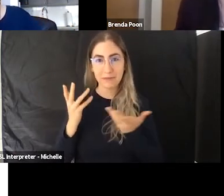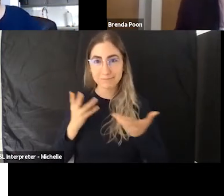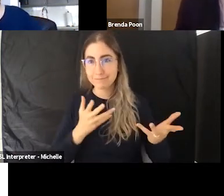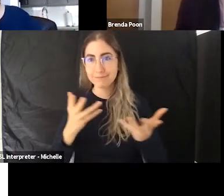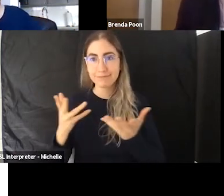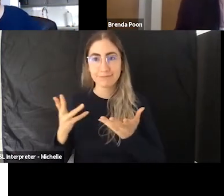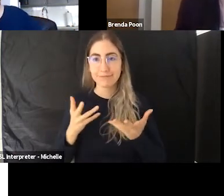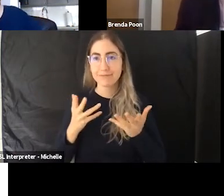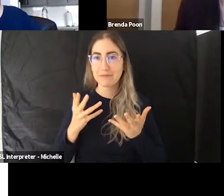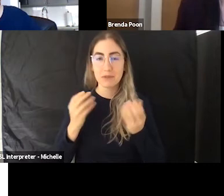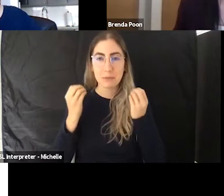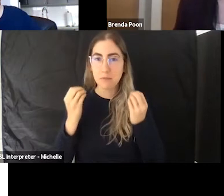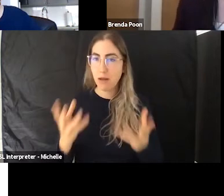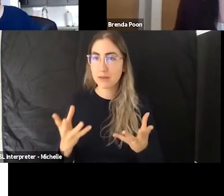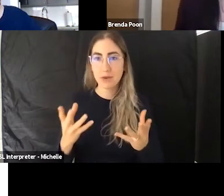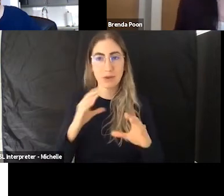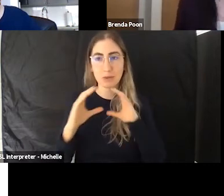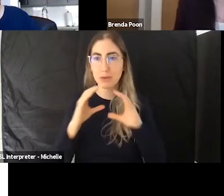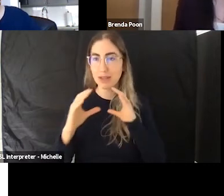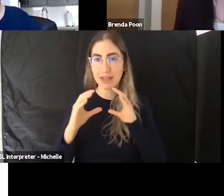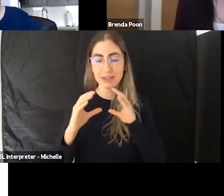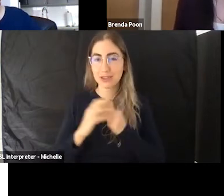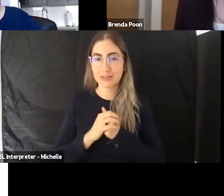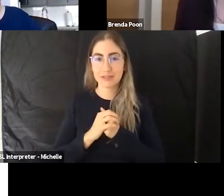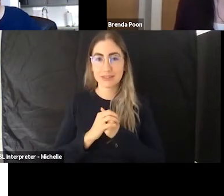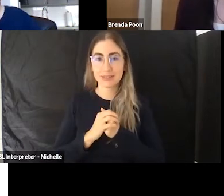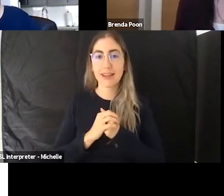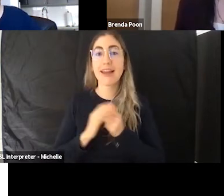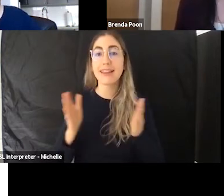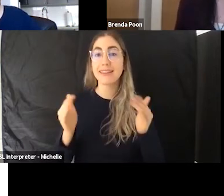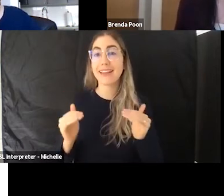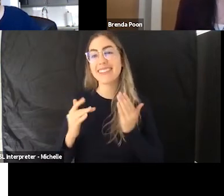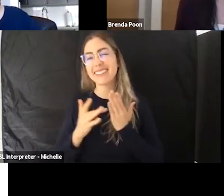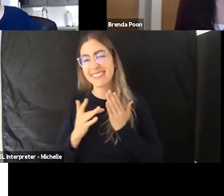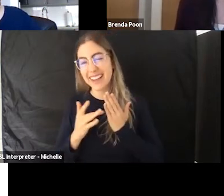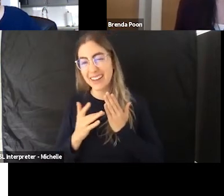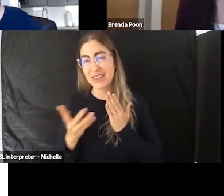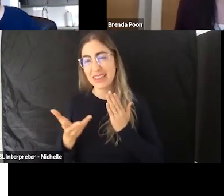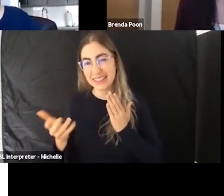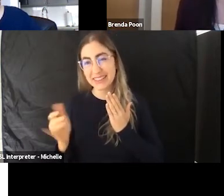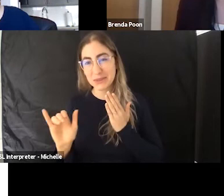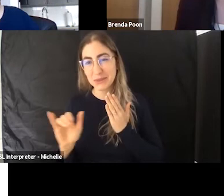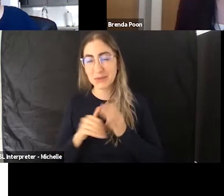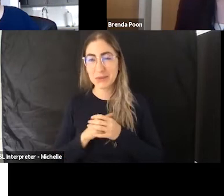? AND THEN THERE'S THE TECHNICAL ASPECTS. SO ARE THERE WAYS TO ADDRESS THOSE TECHNICAL ISSUES, WAYS TO